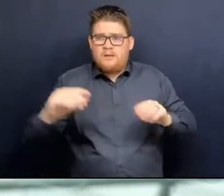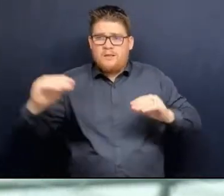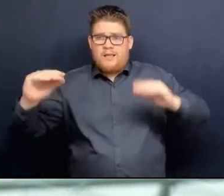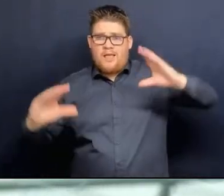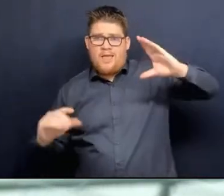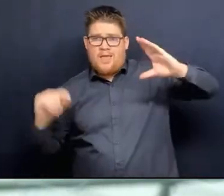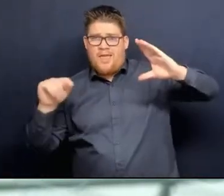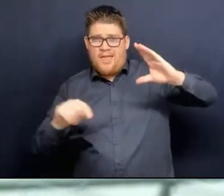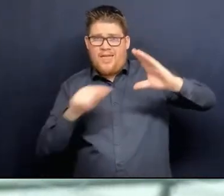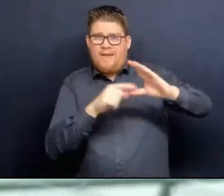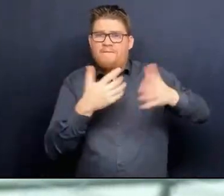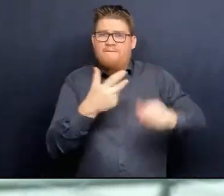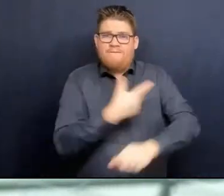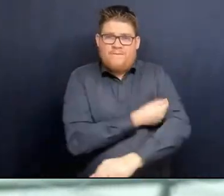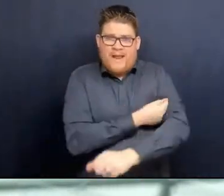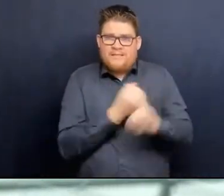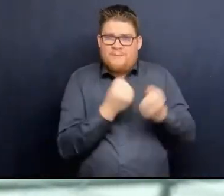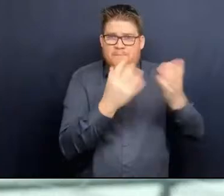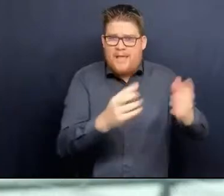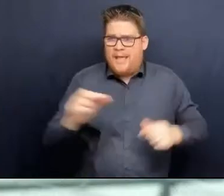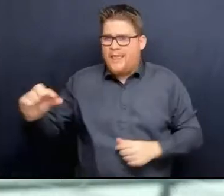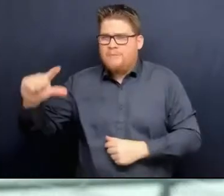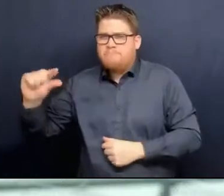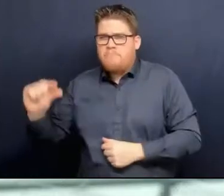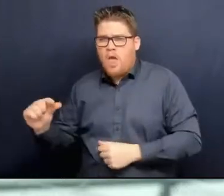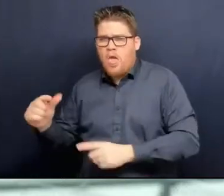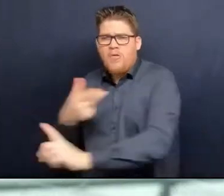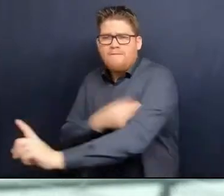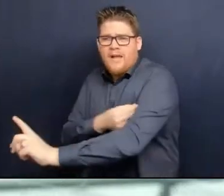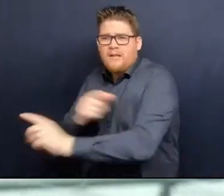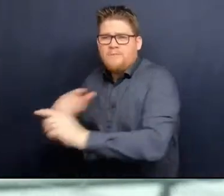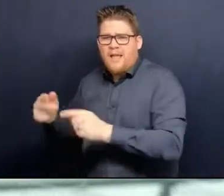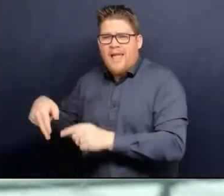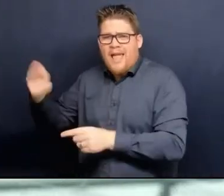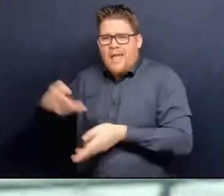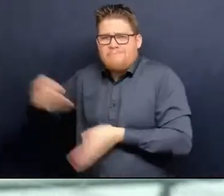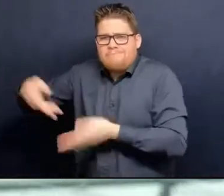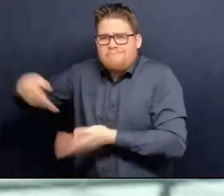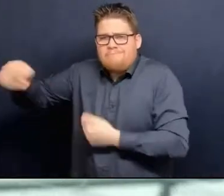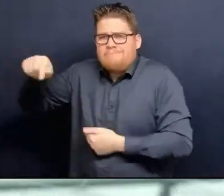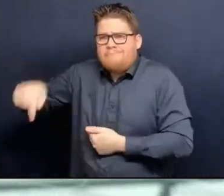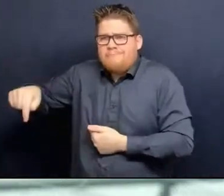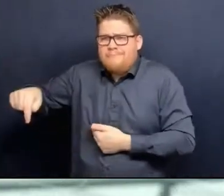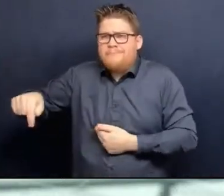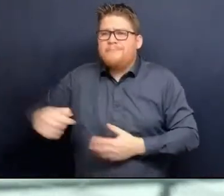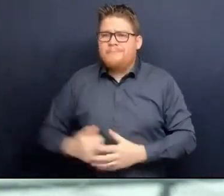still that much greater if you don't have that protection from your immune system that